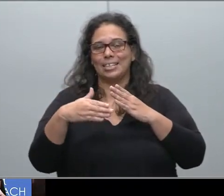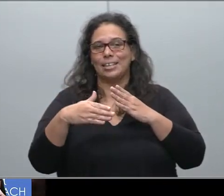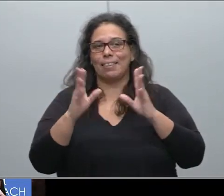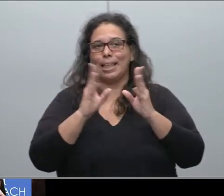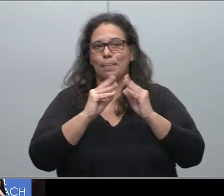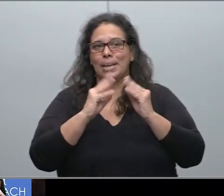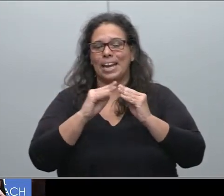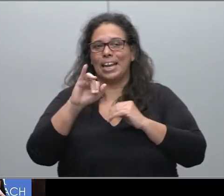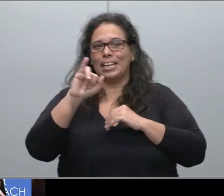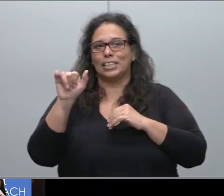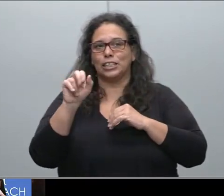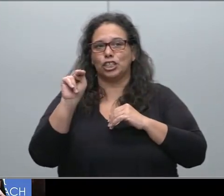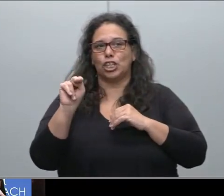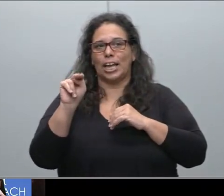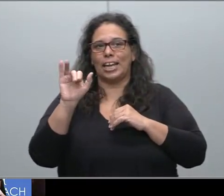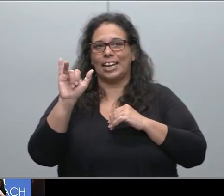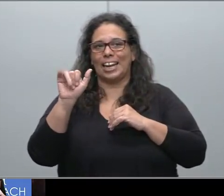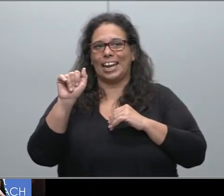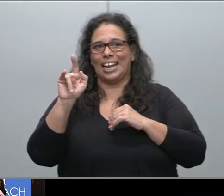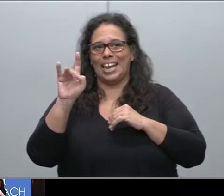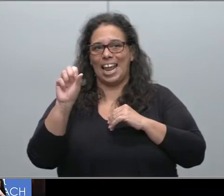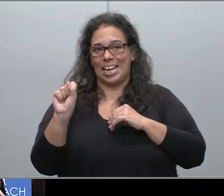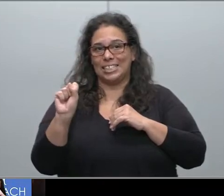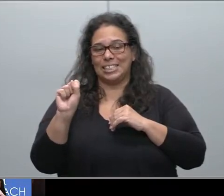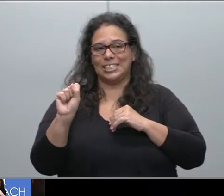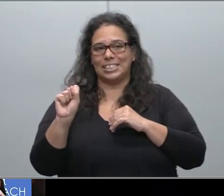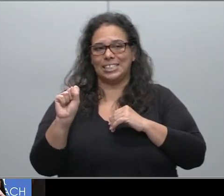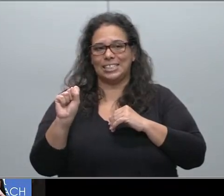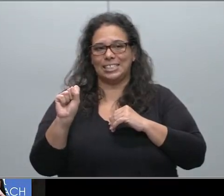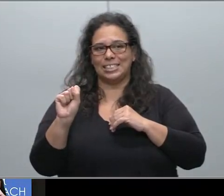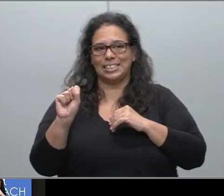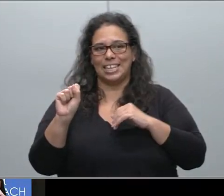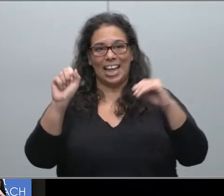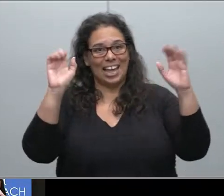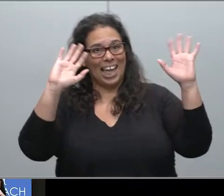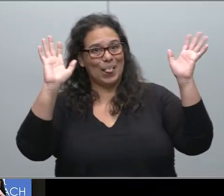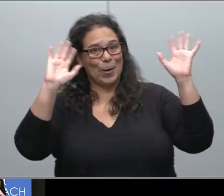for common solution that is all working out for the teacher,